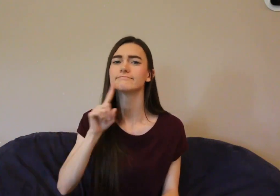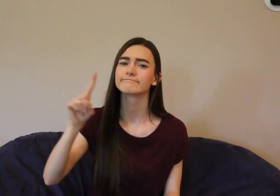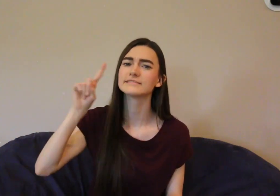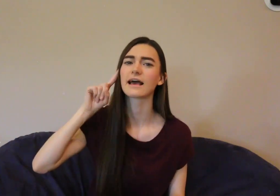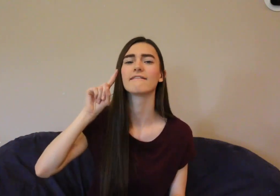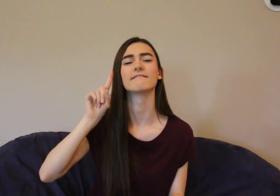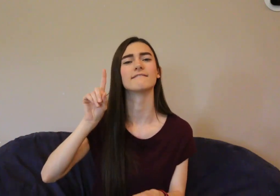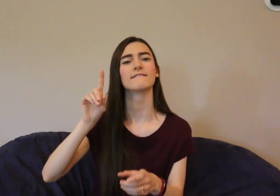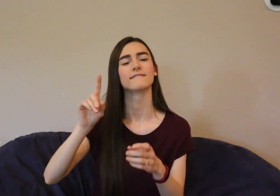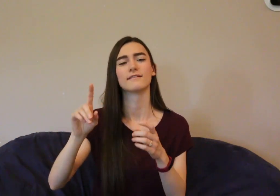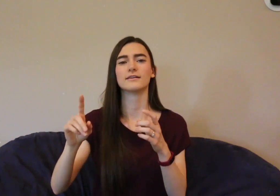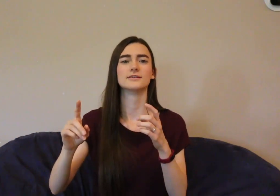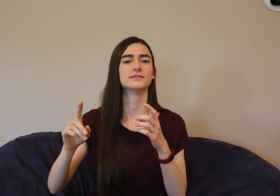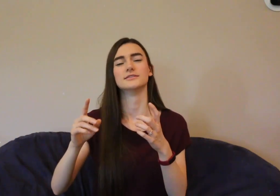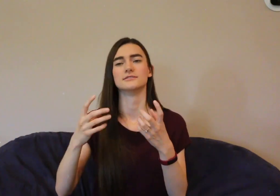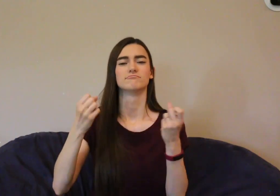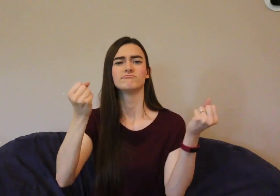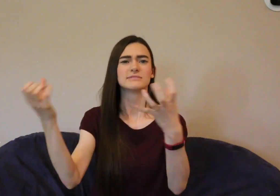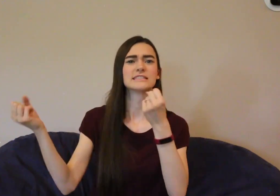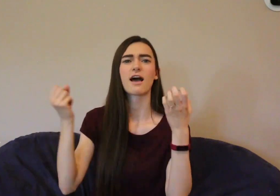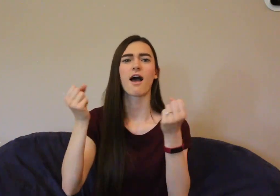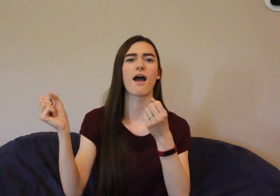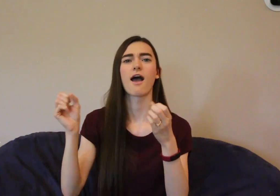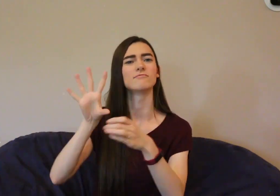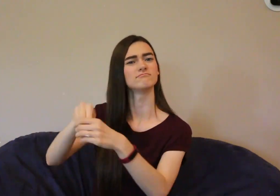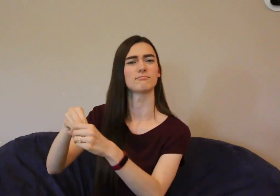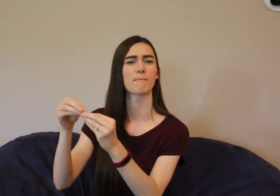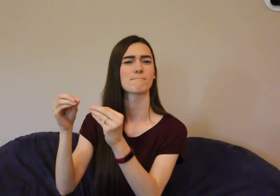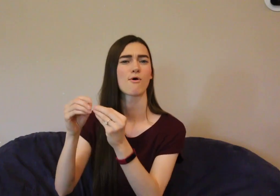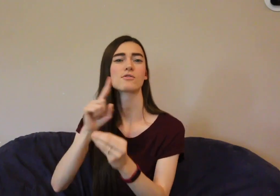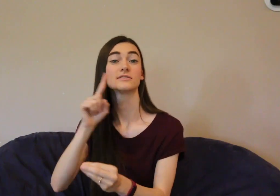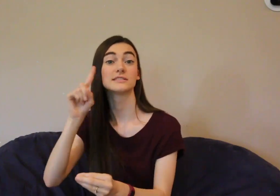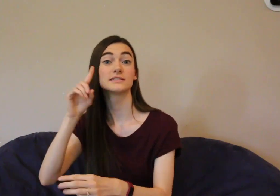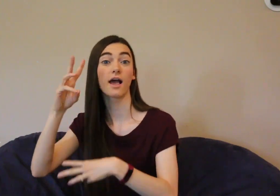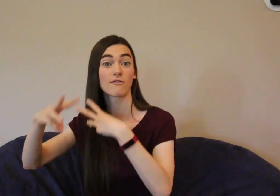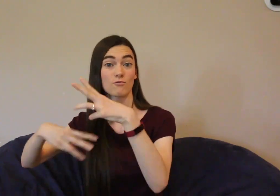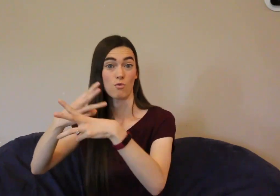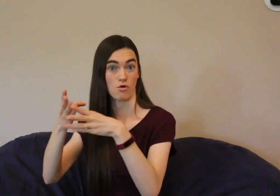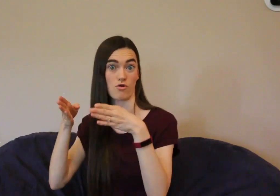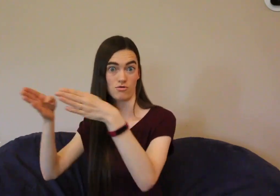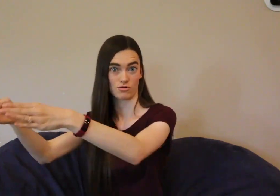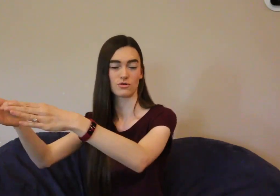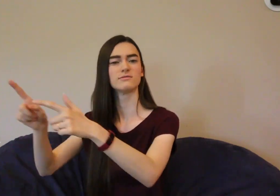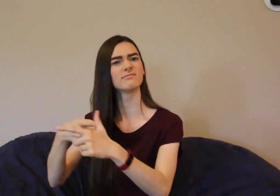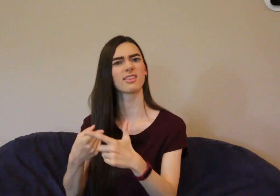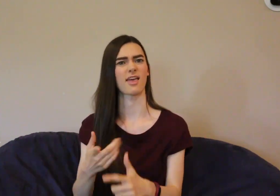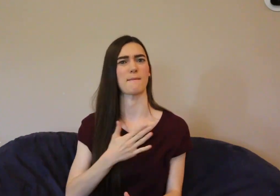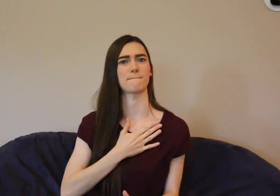to take off her cochlear implant and be completely deaf and sign and be more involved in the deaf world,